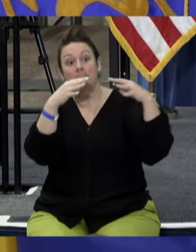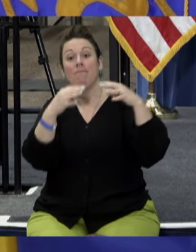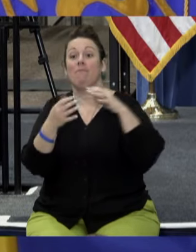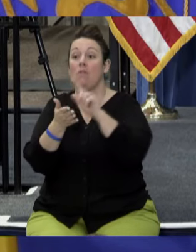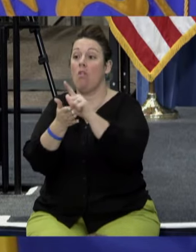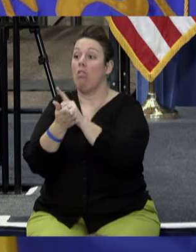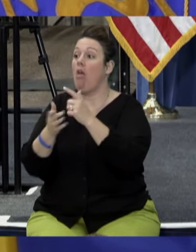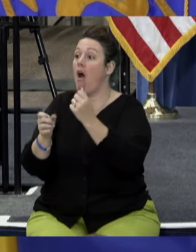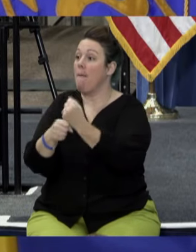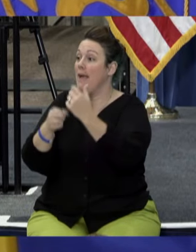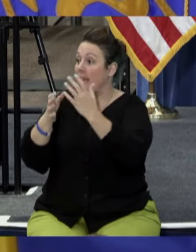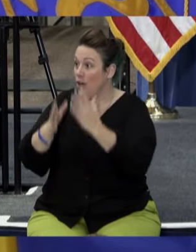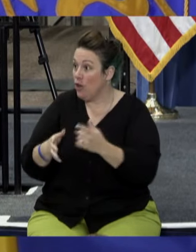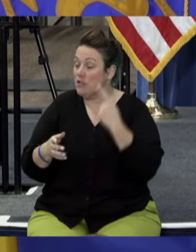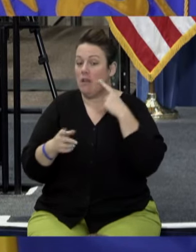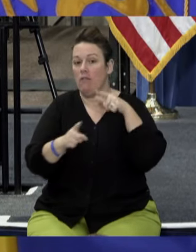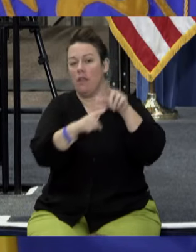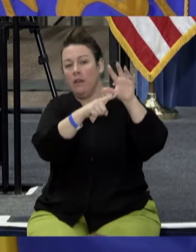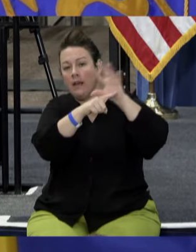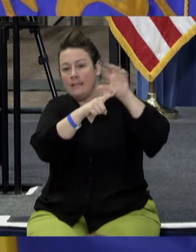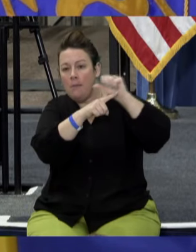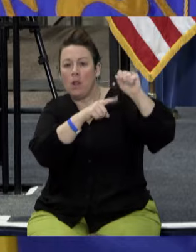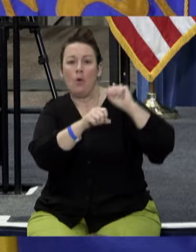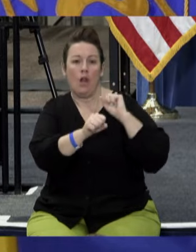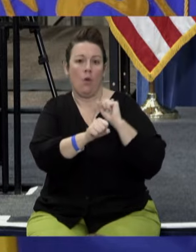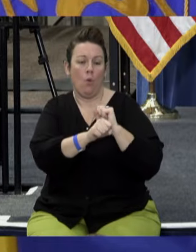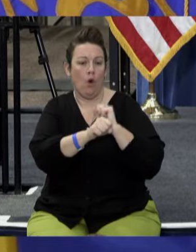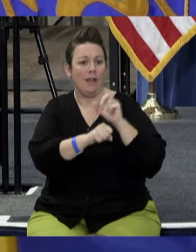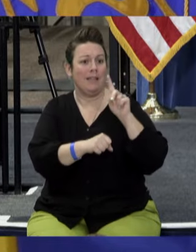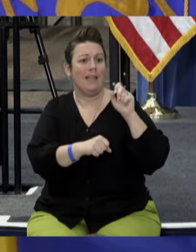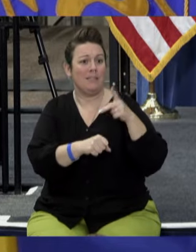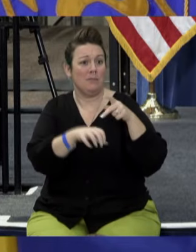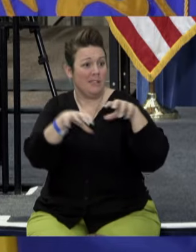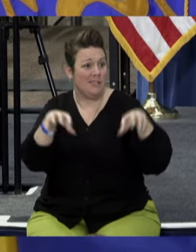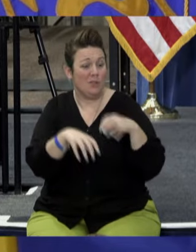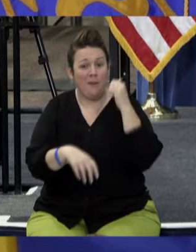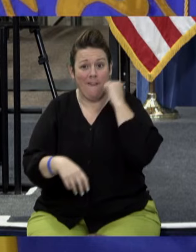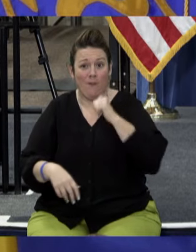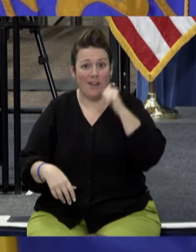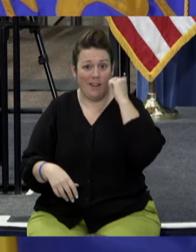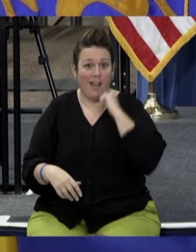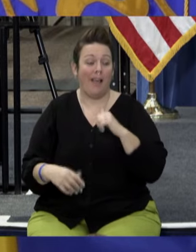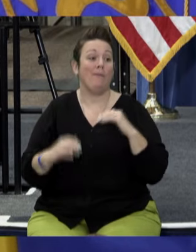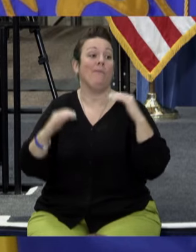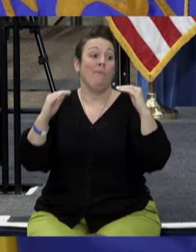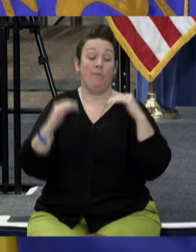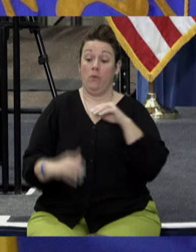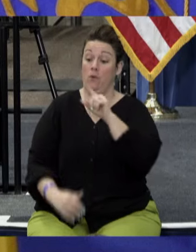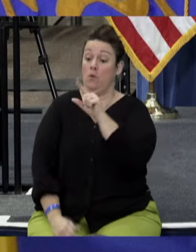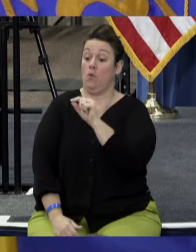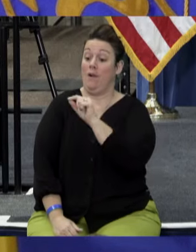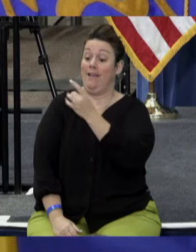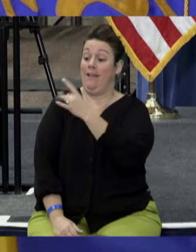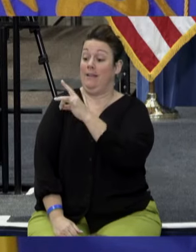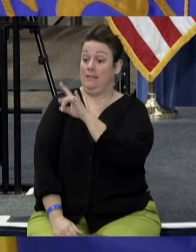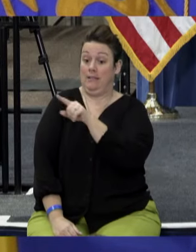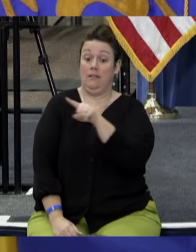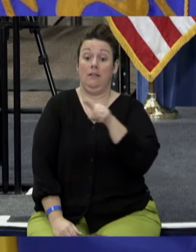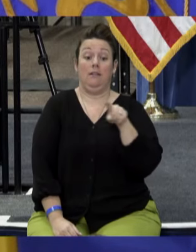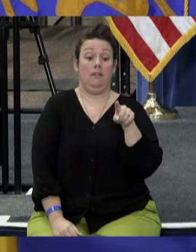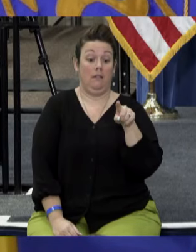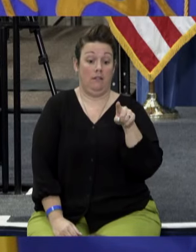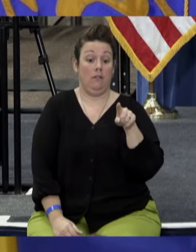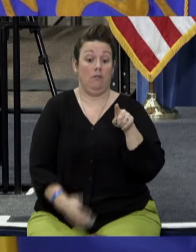exemplary work that DSPs carry out each and every day. From 2018 to through 2020,